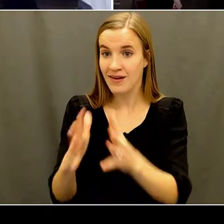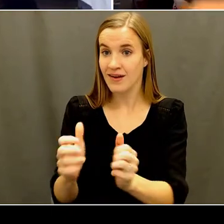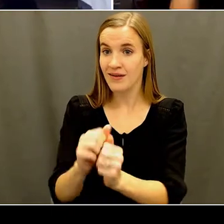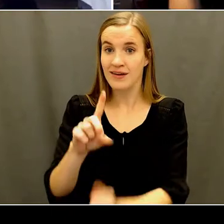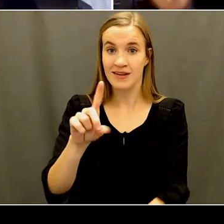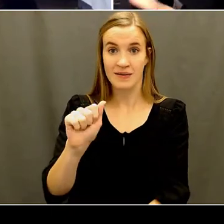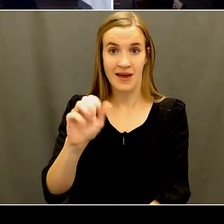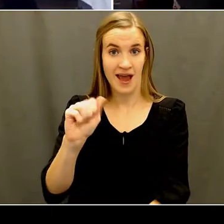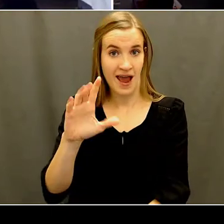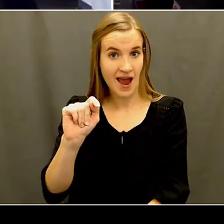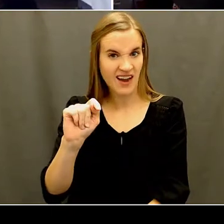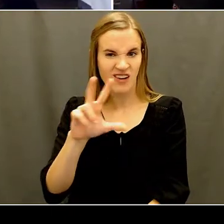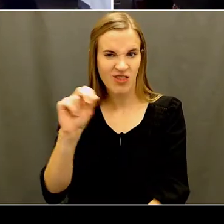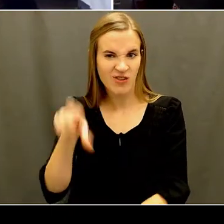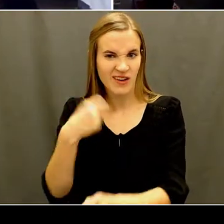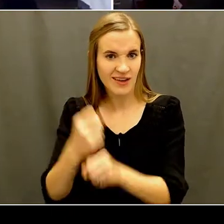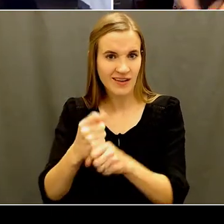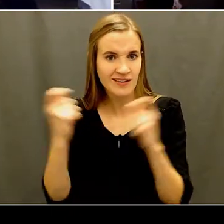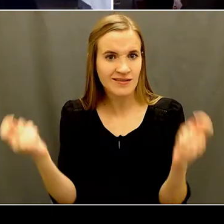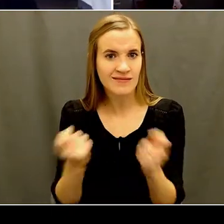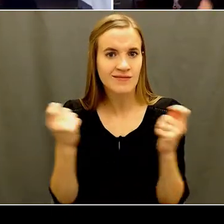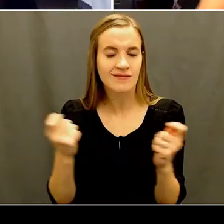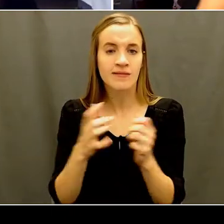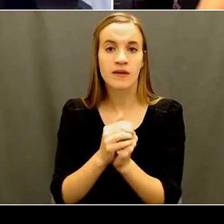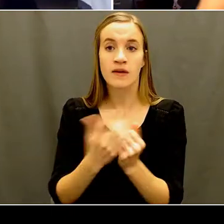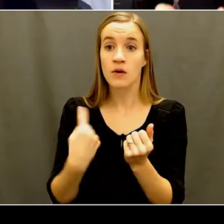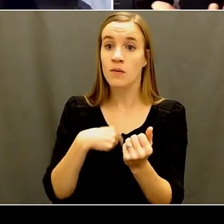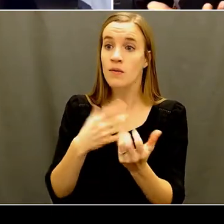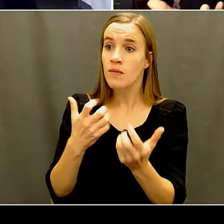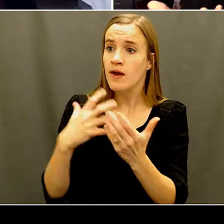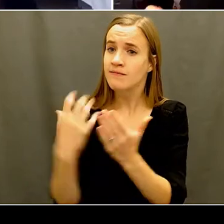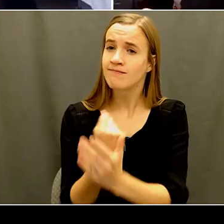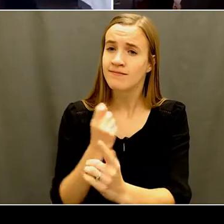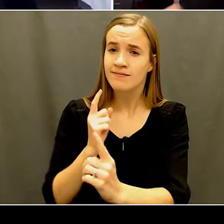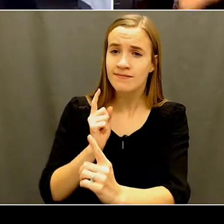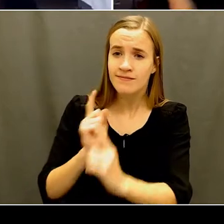kind of diving into everything that inspires us, drives us and what we can